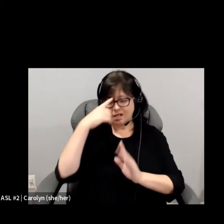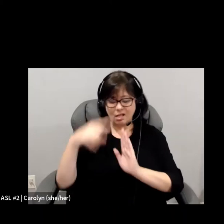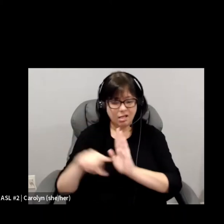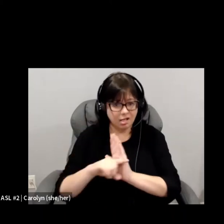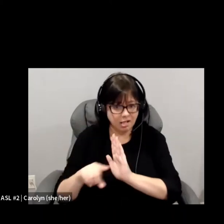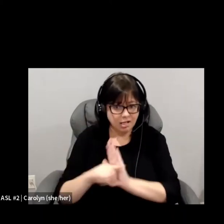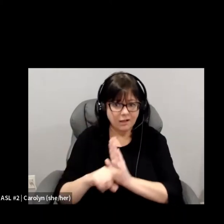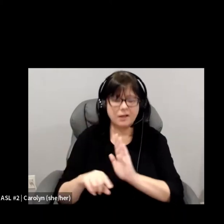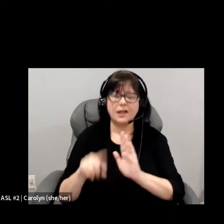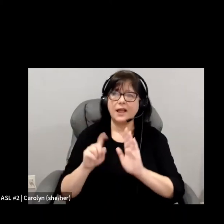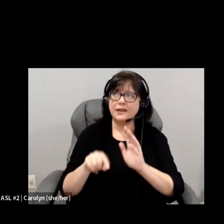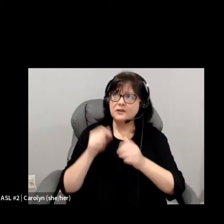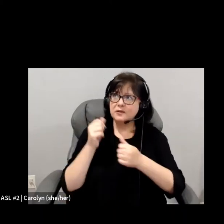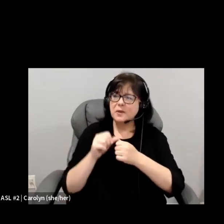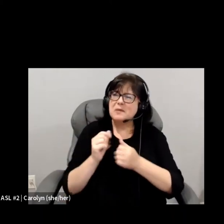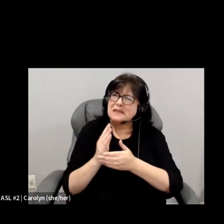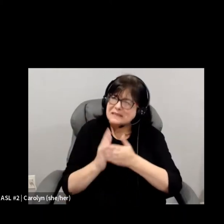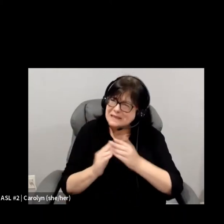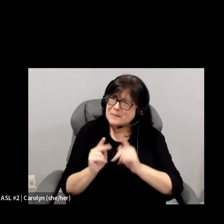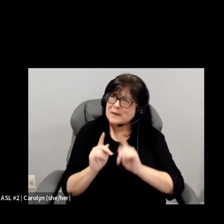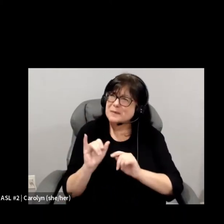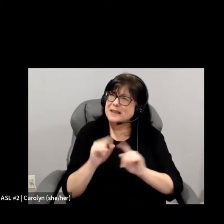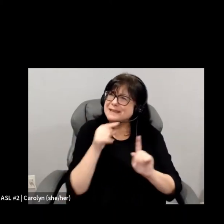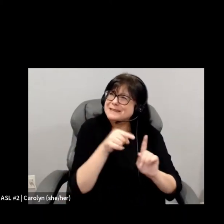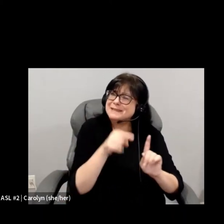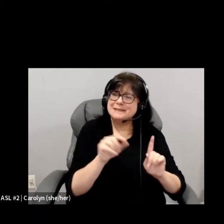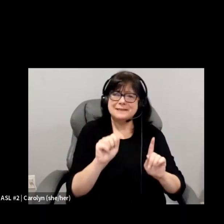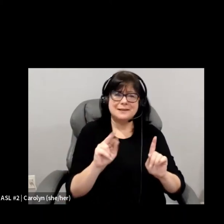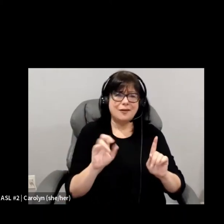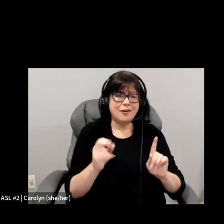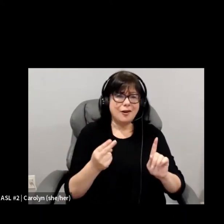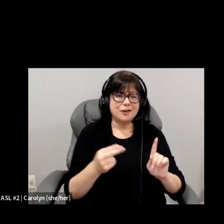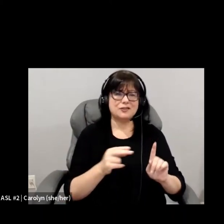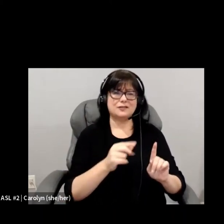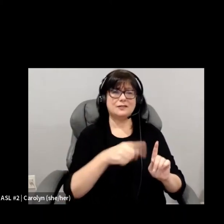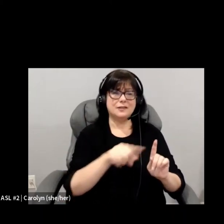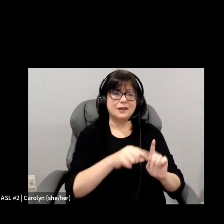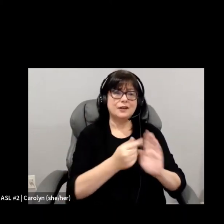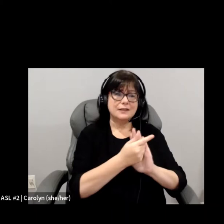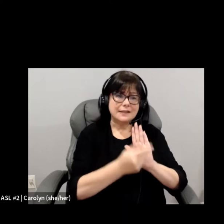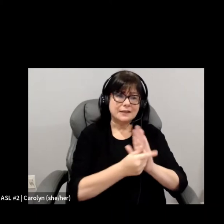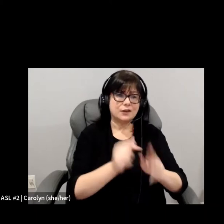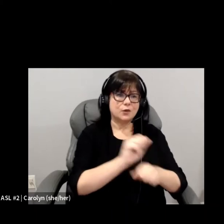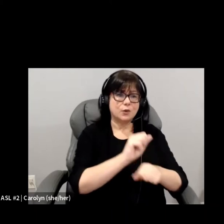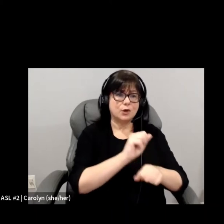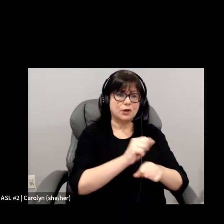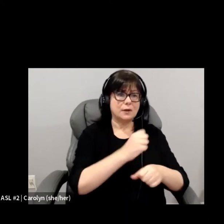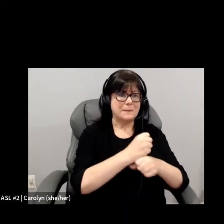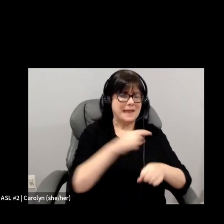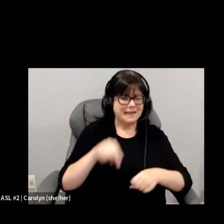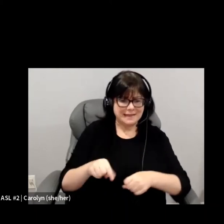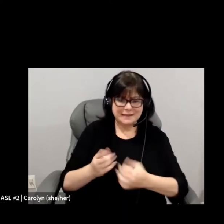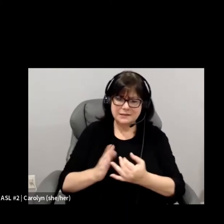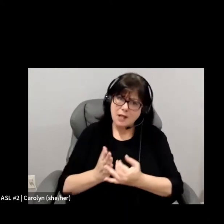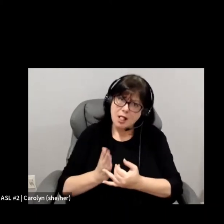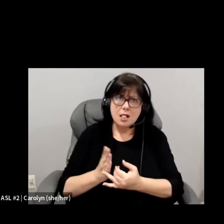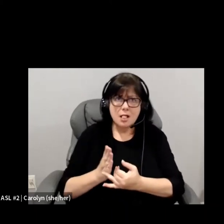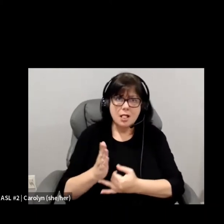THOSE AT ARCH WHO DID THE KIND OF LEGAL WORK THAT MADE A LEGAL EDUCATION WORTH IT.